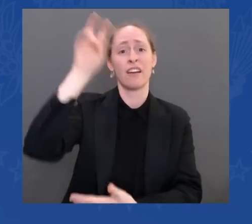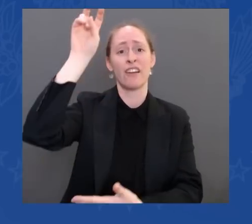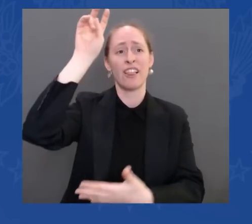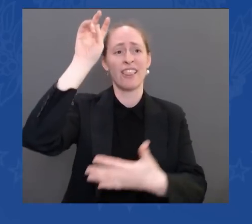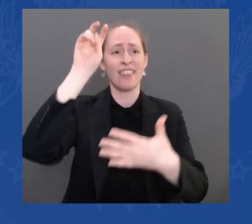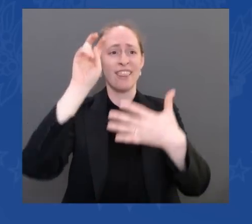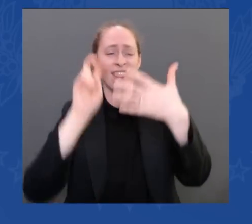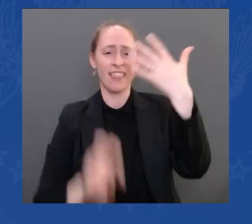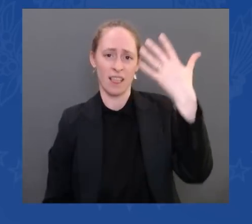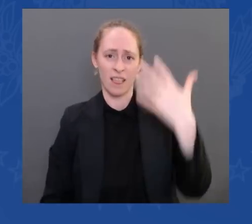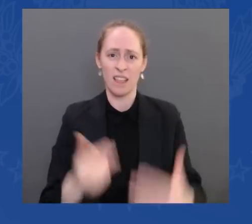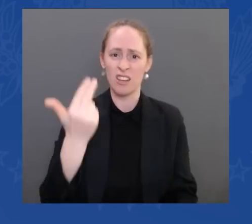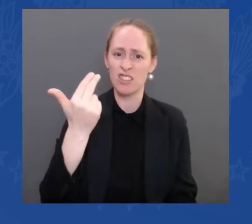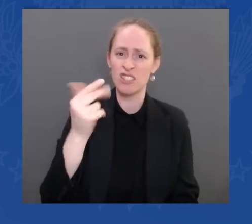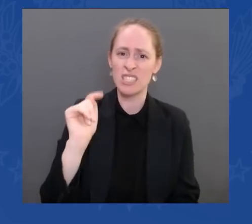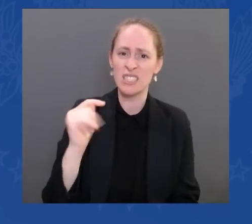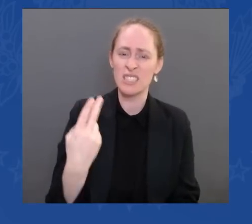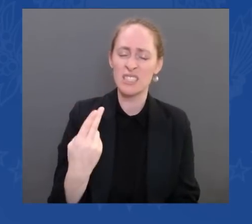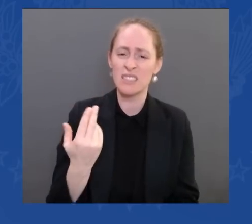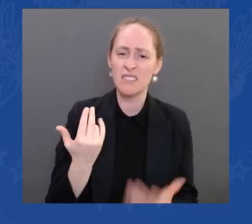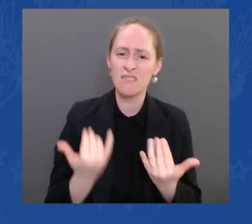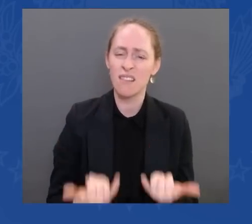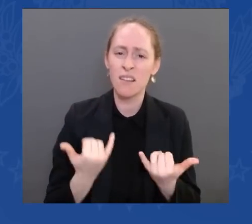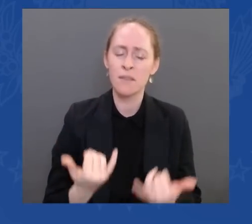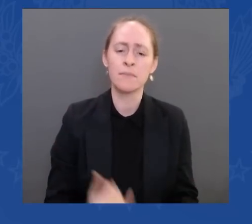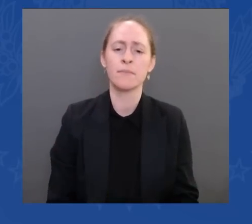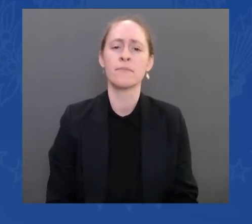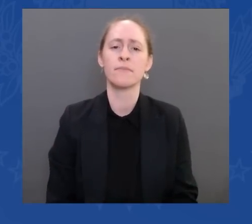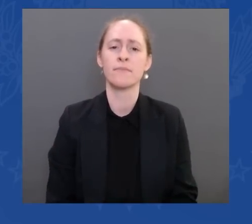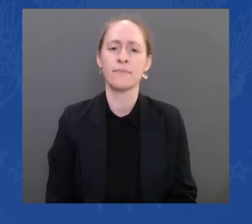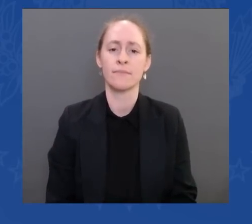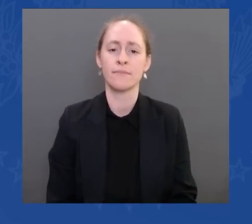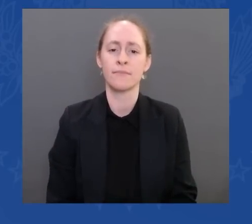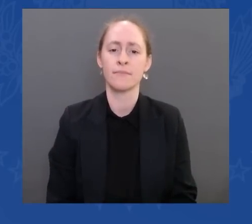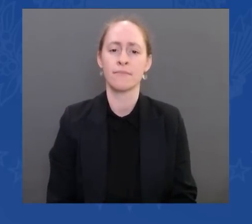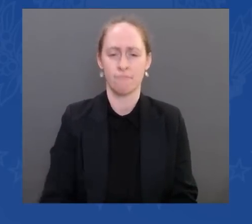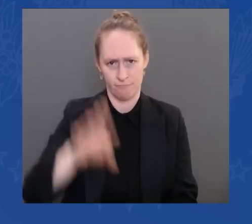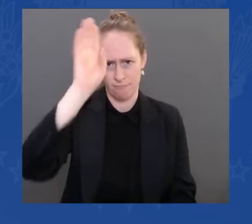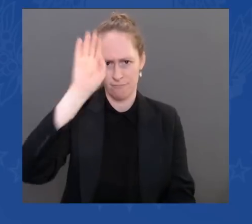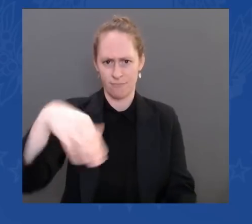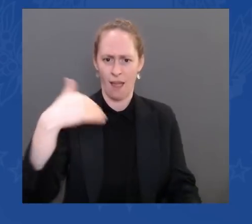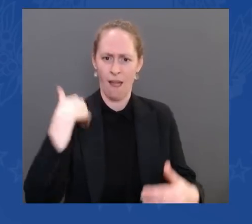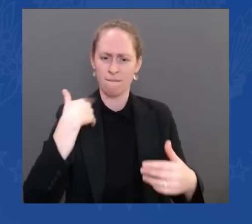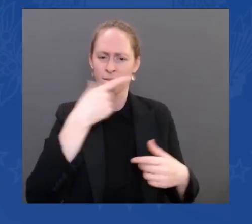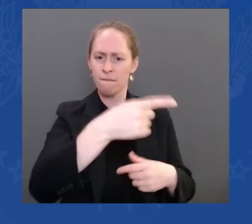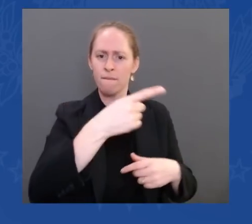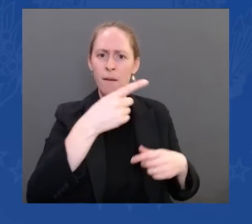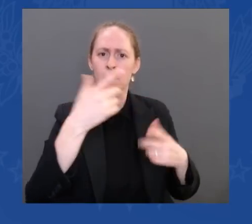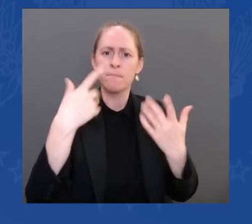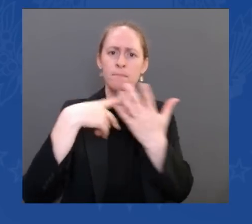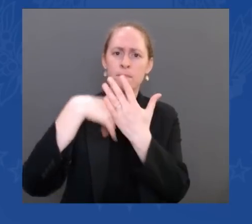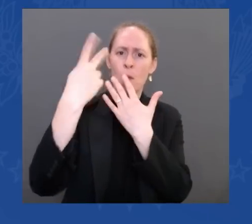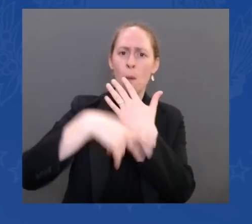research program that established DARPA. It was the first development of an anti-tank missile with advanced infrared guidance systems